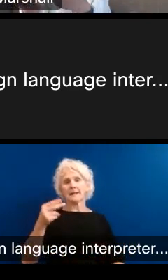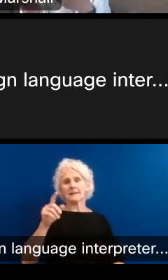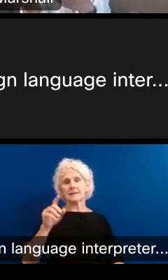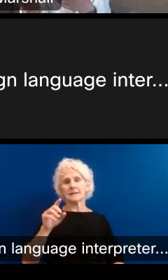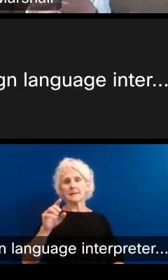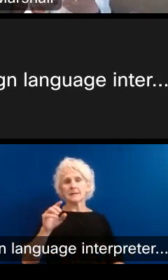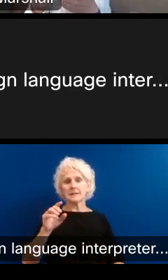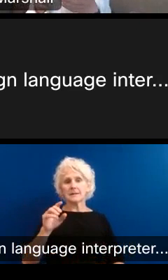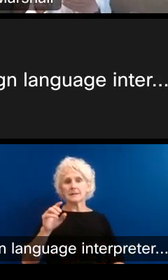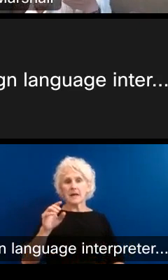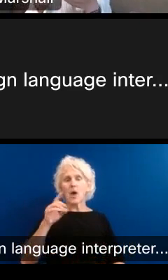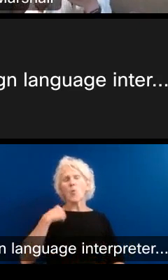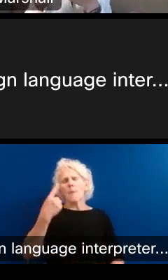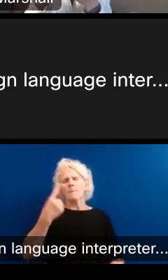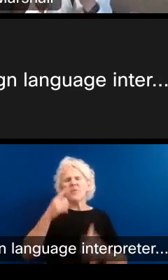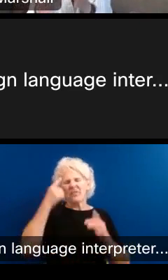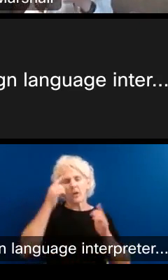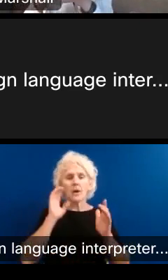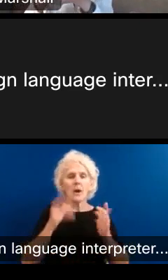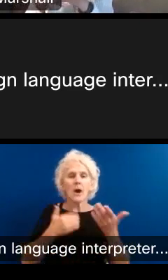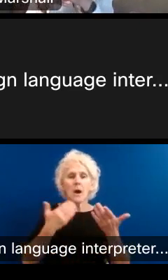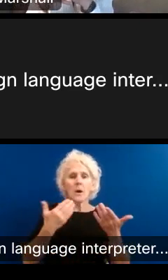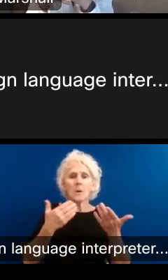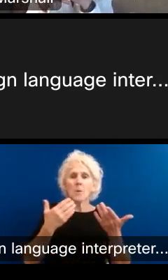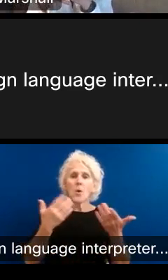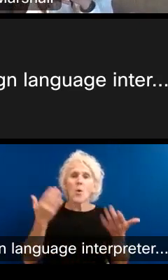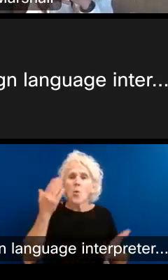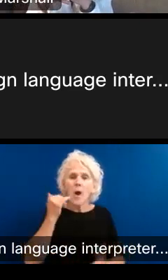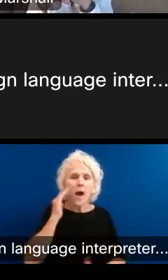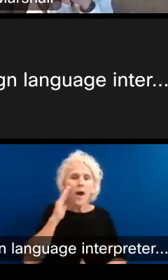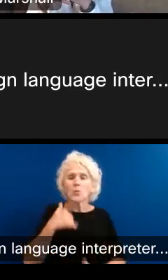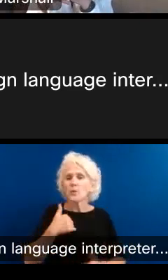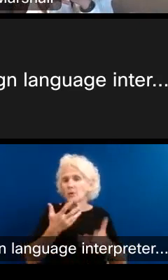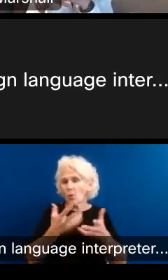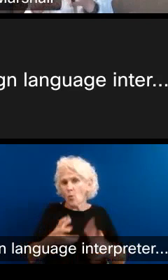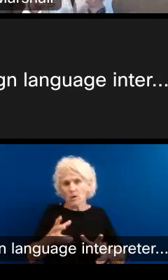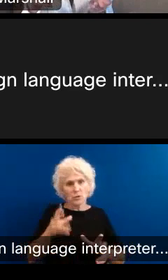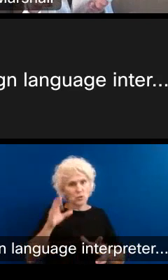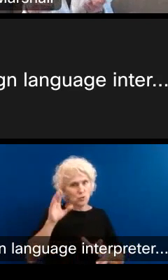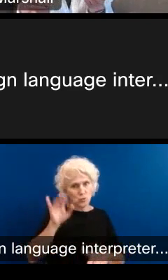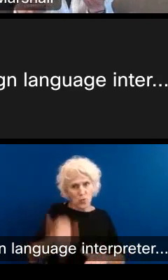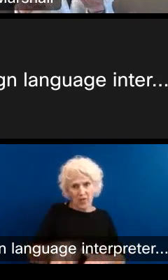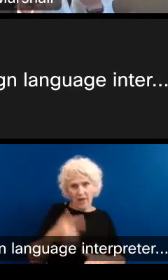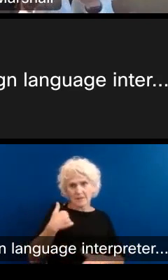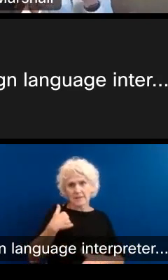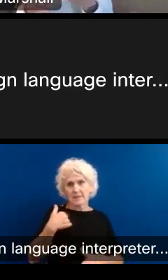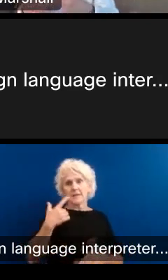might want to think to is why we would not want to do them? You know, is that helpful for the family?